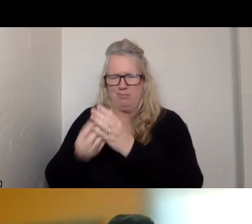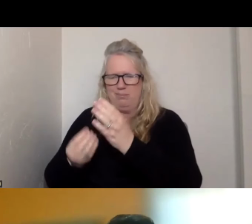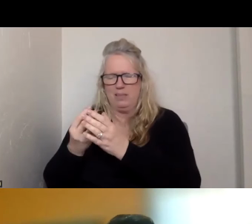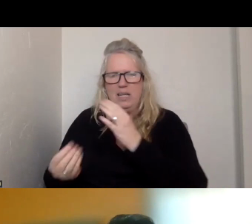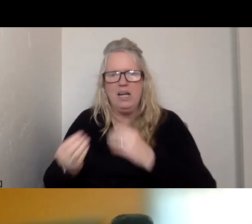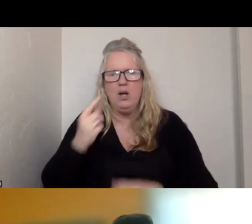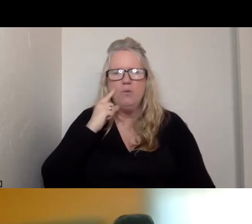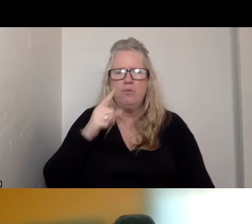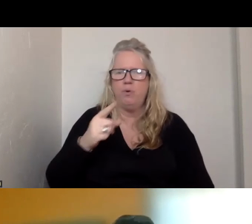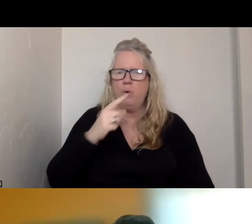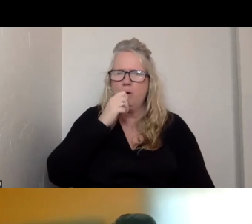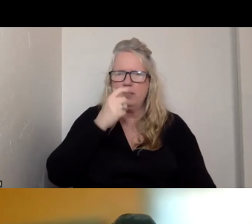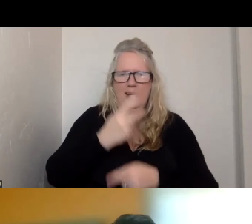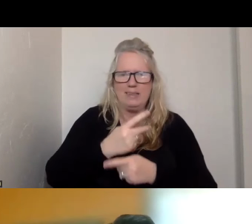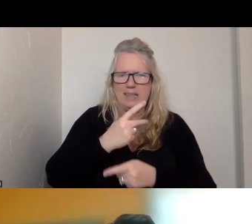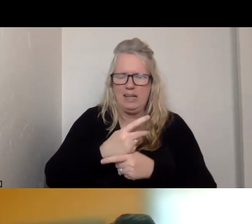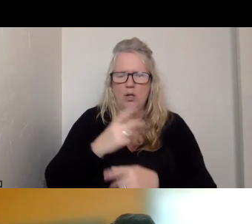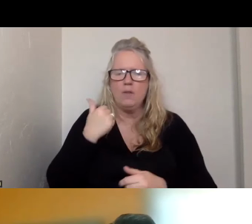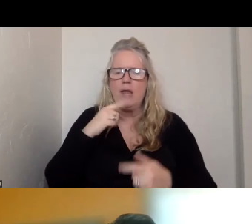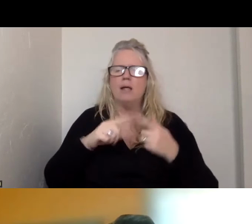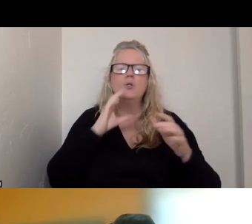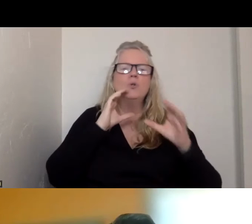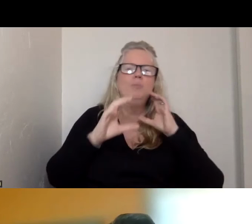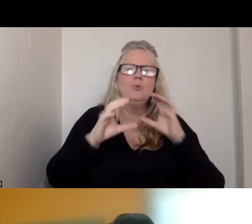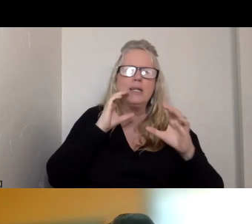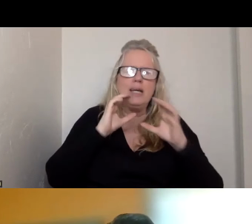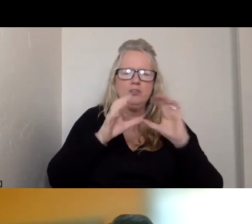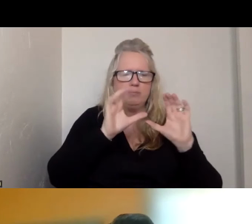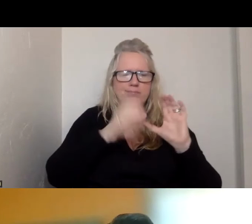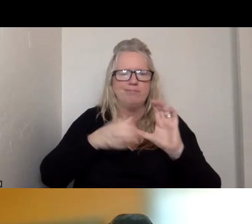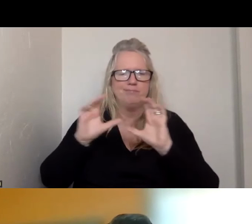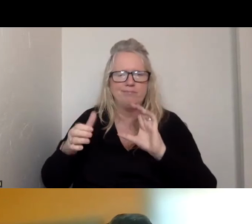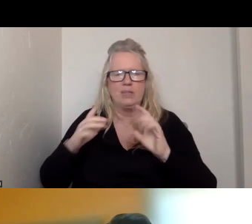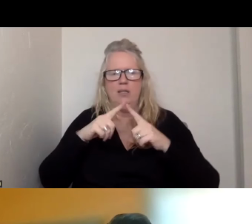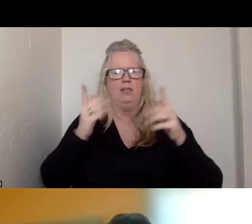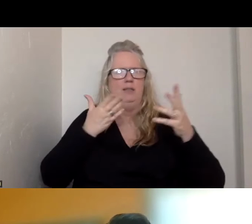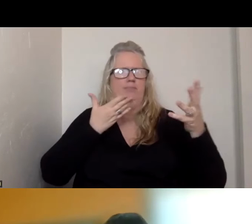THOSE COMMUNICATION GAPS WHICH HAPPENS BETWEEN PROVIDERS AND